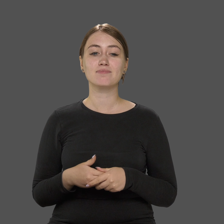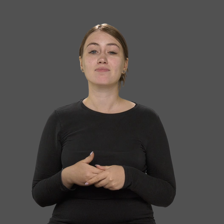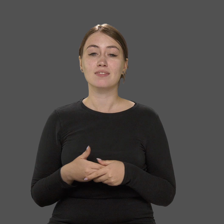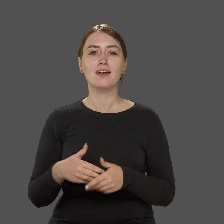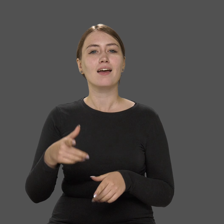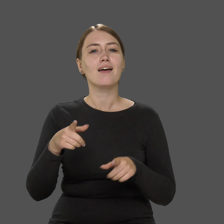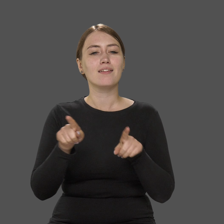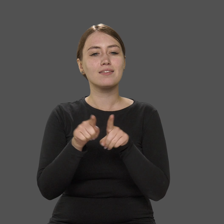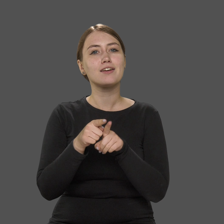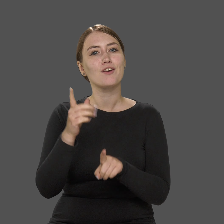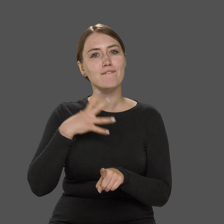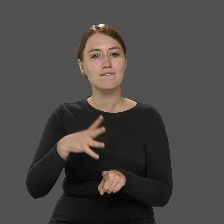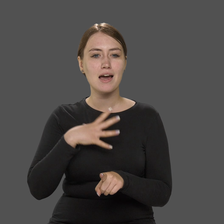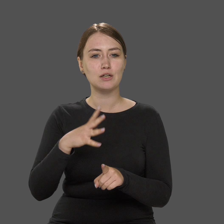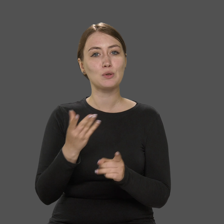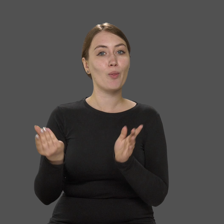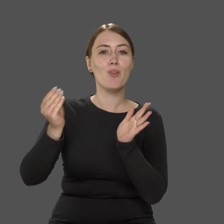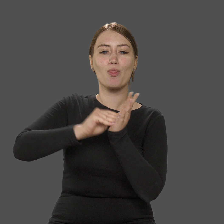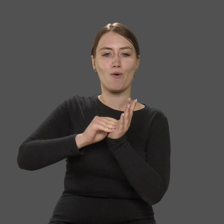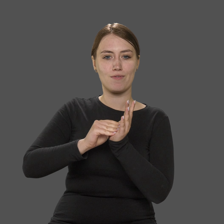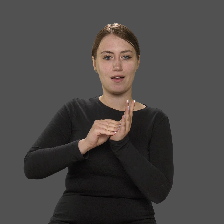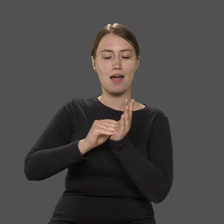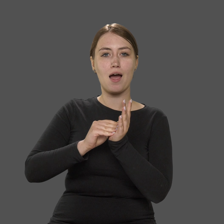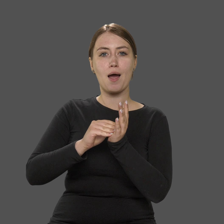It's worth emphasizing that